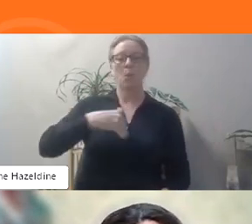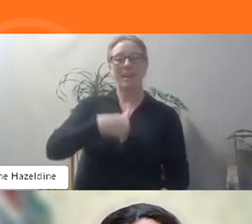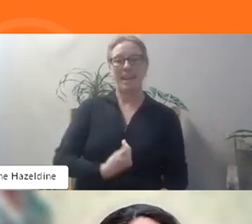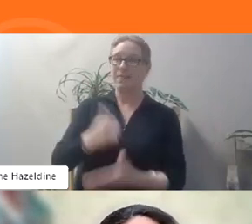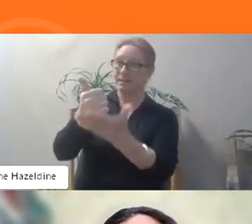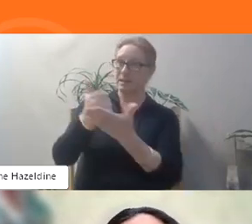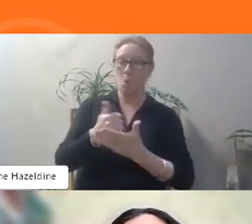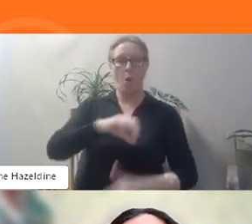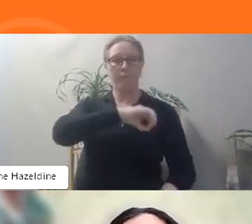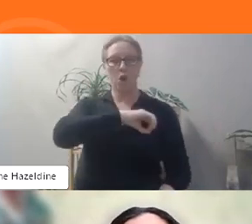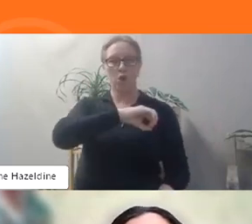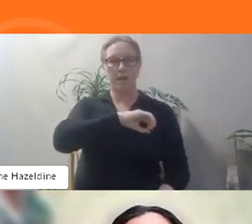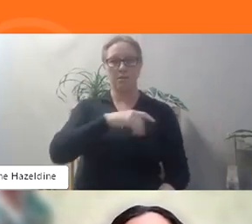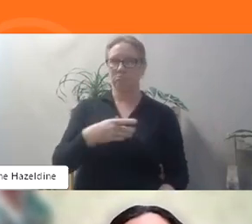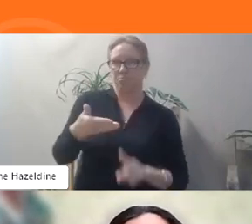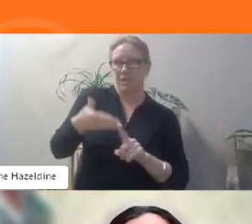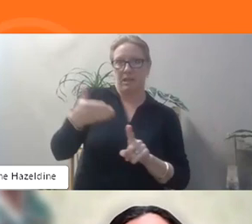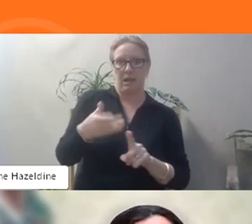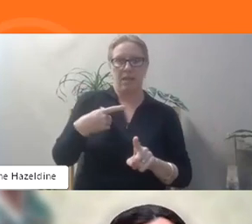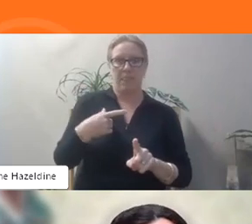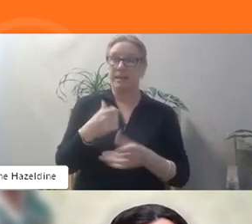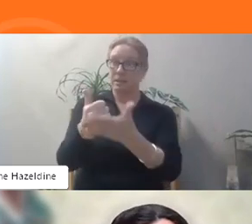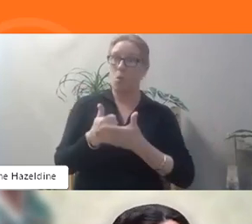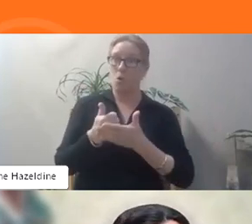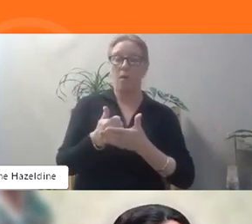in particular, also the support of school leaders which we're working